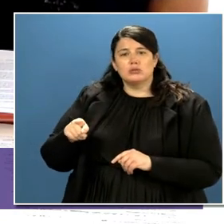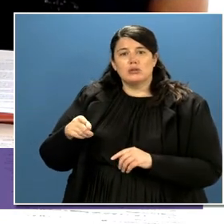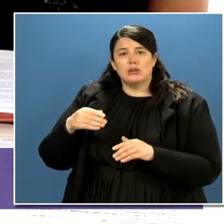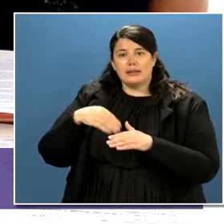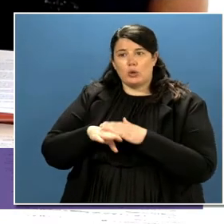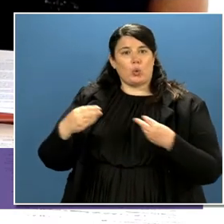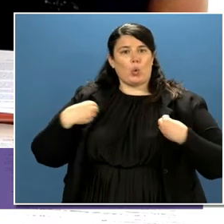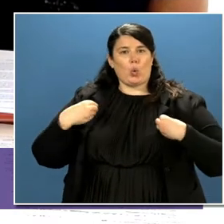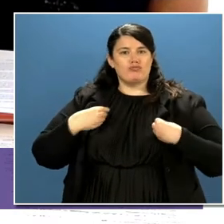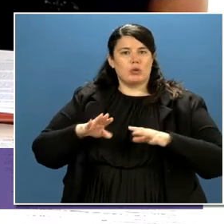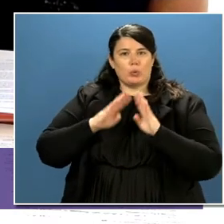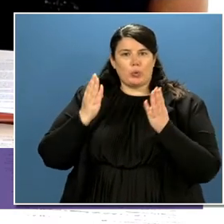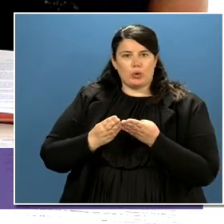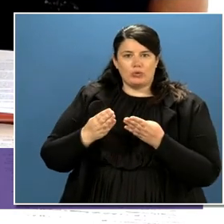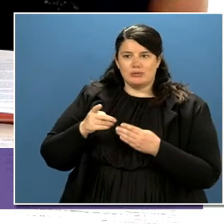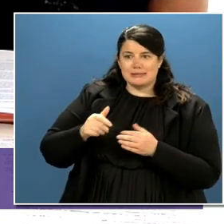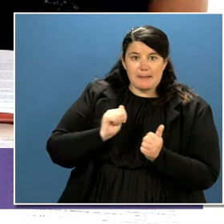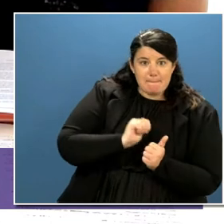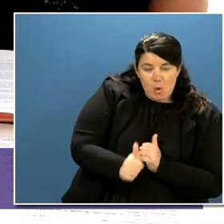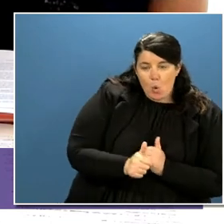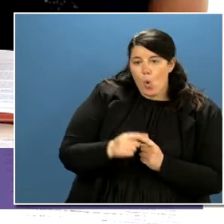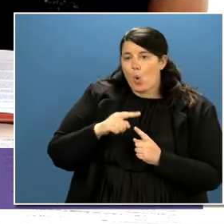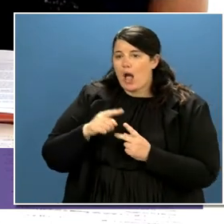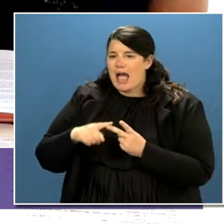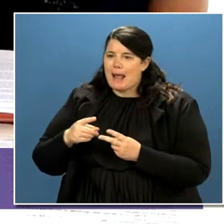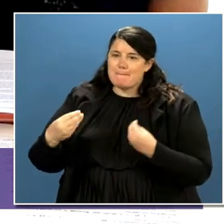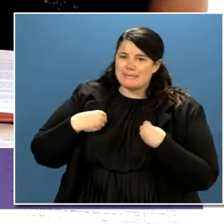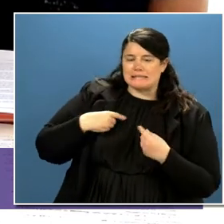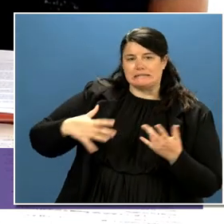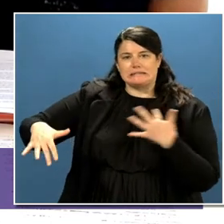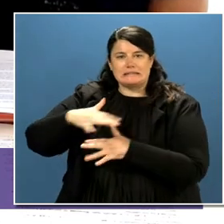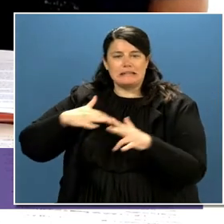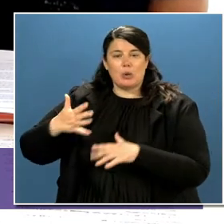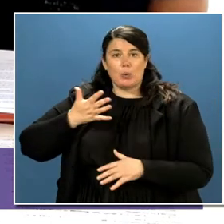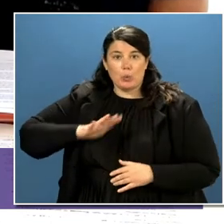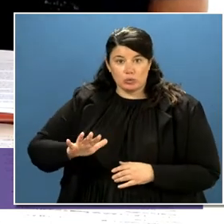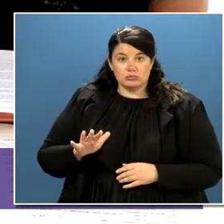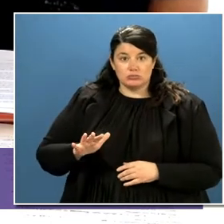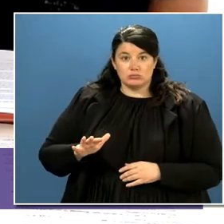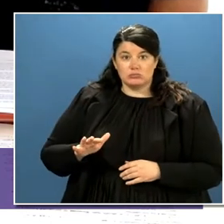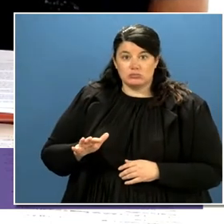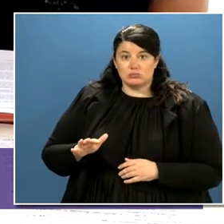He always --- sport and all of this hasn't always been his career progression.